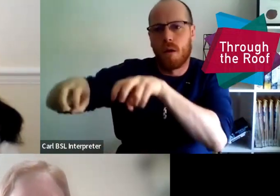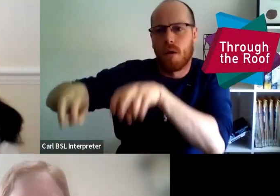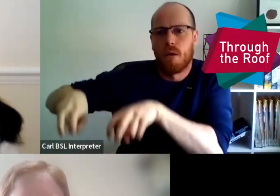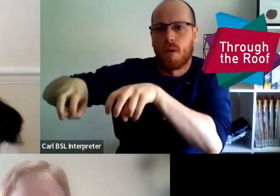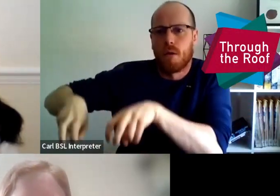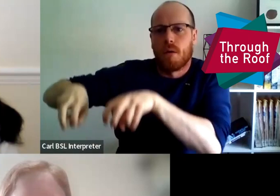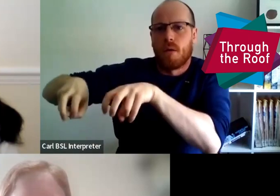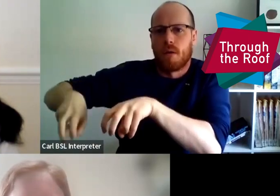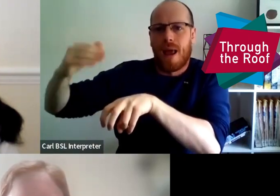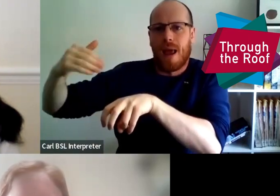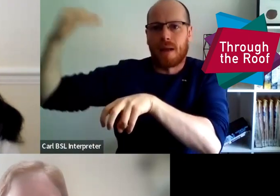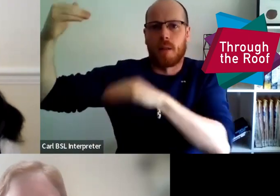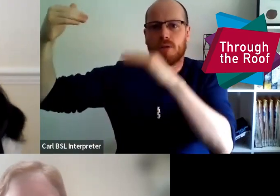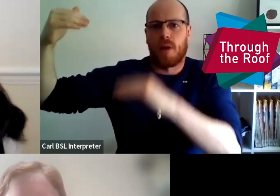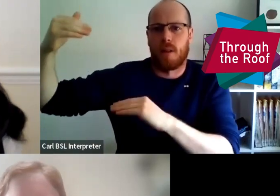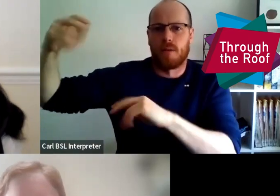Brilliant, thank you so much for that Naomi.